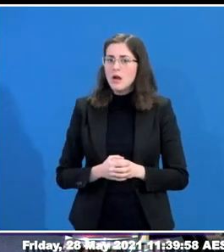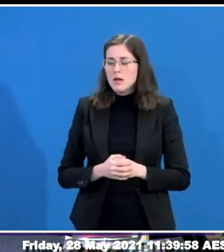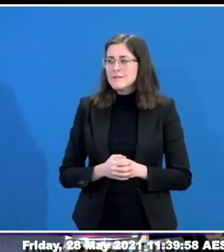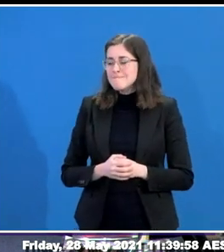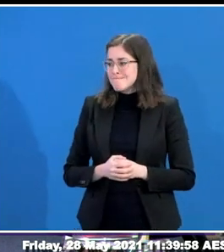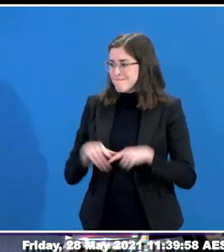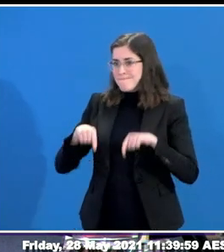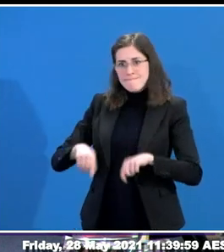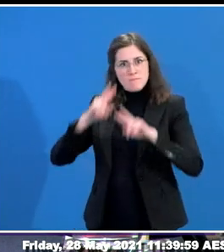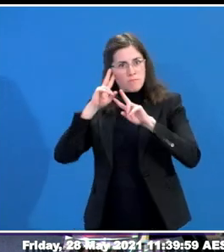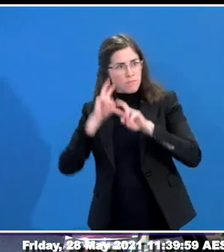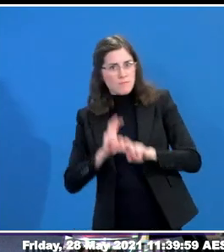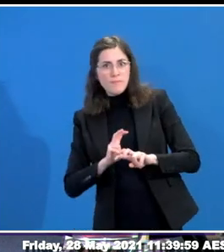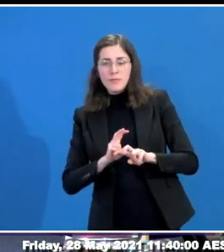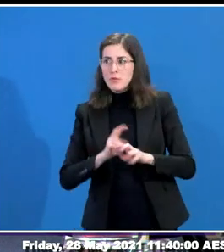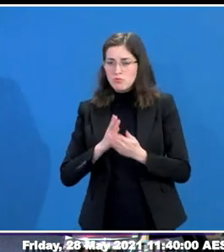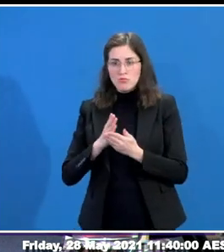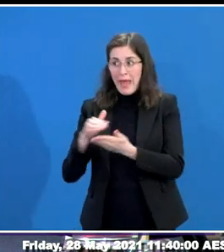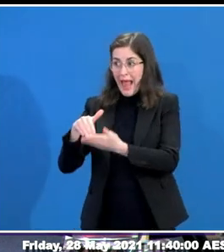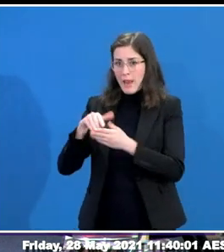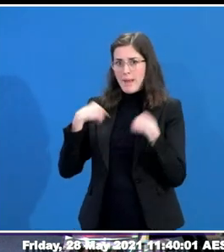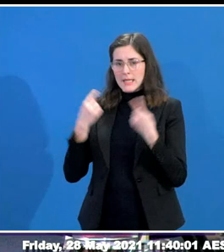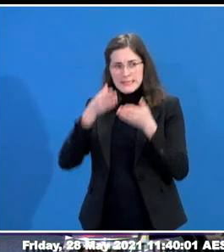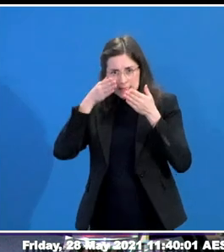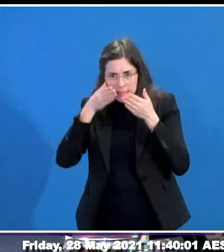particular case study and with collecting all the documents